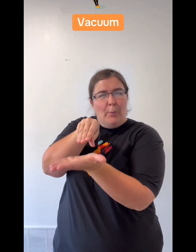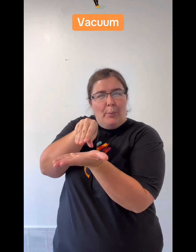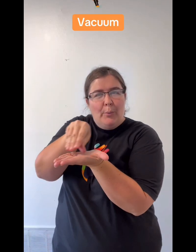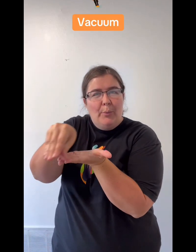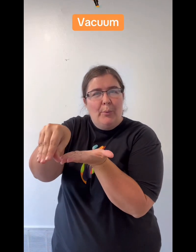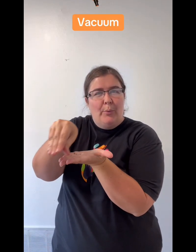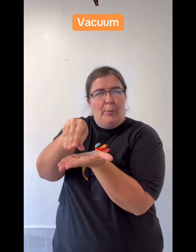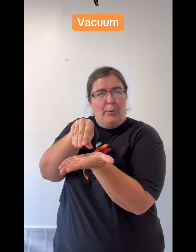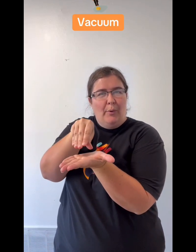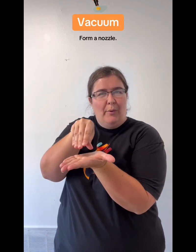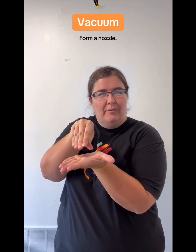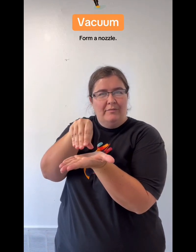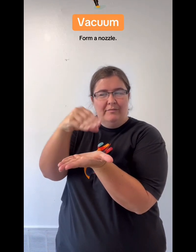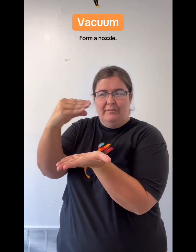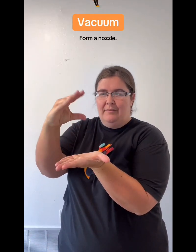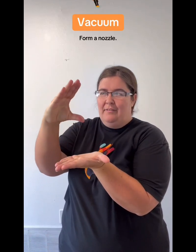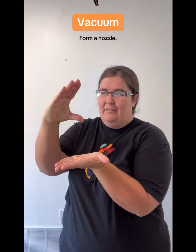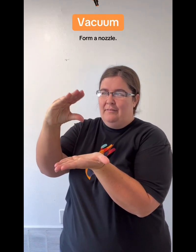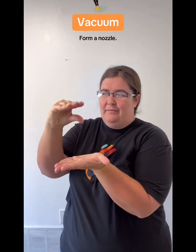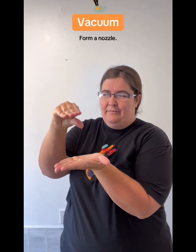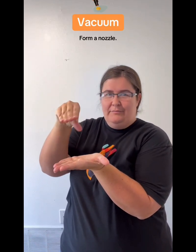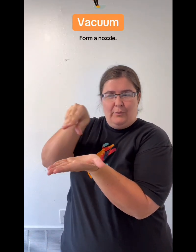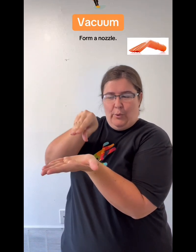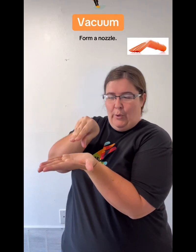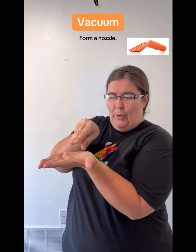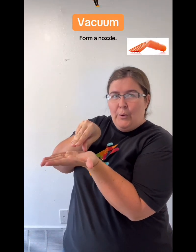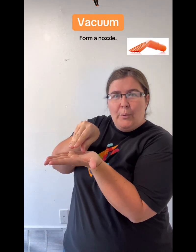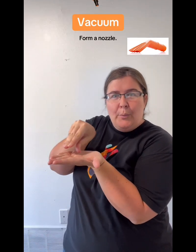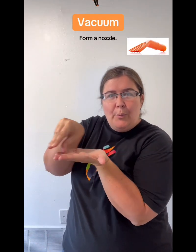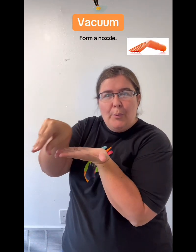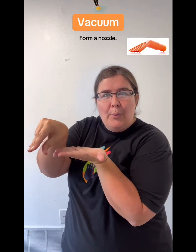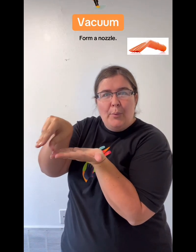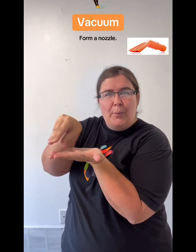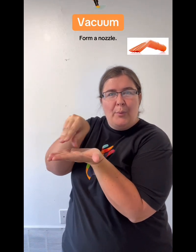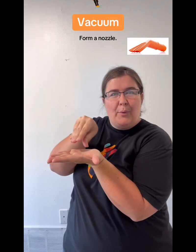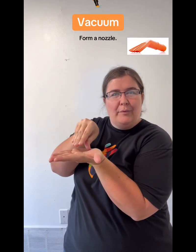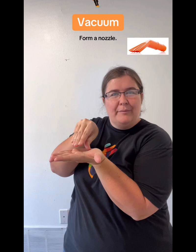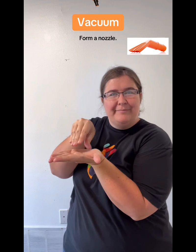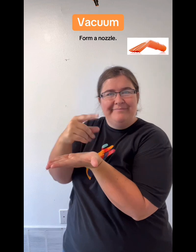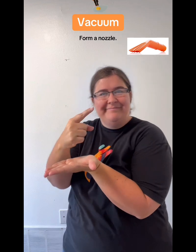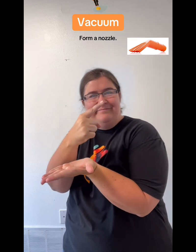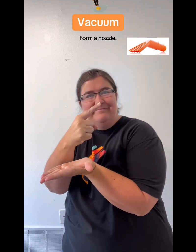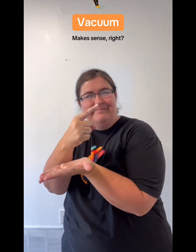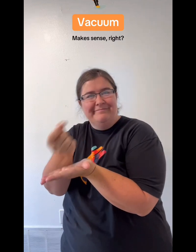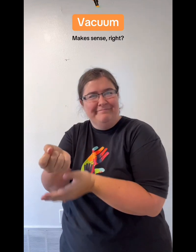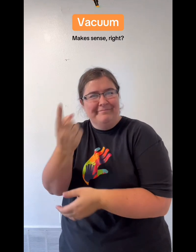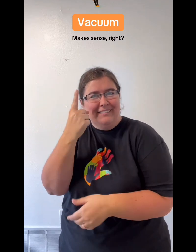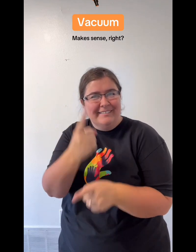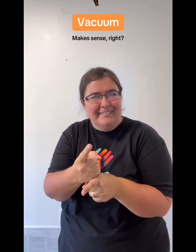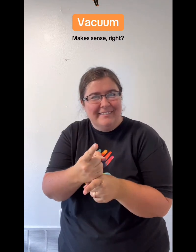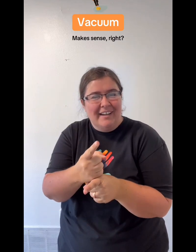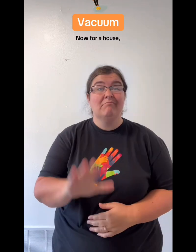How to sign "(car) vacuum" in ASL Form a nozzle with your hand. (Makes sense, right?)